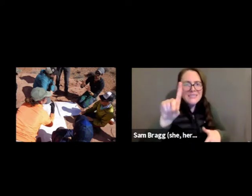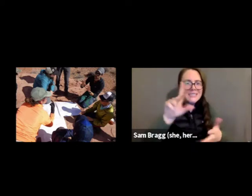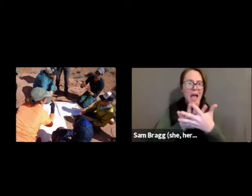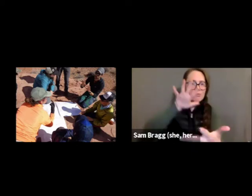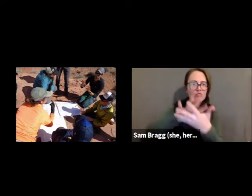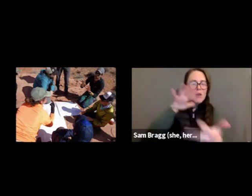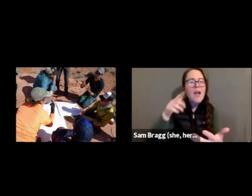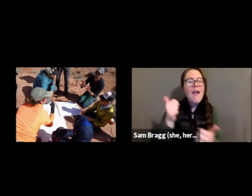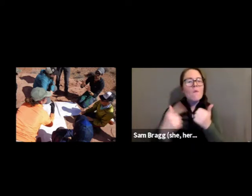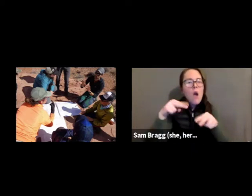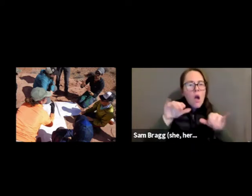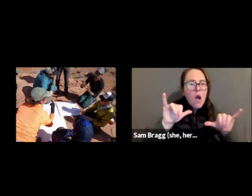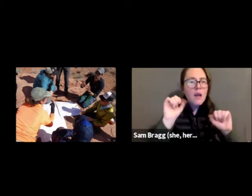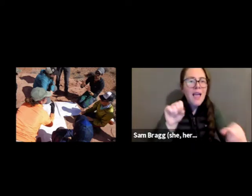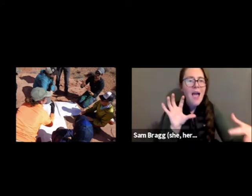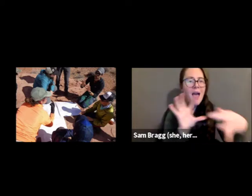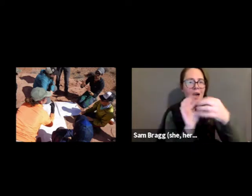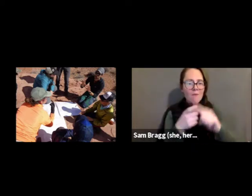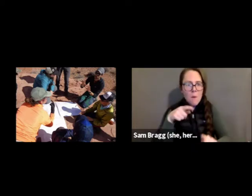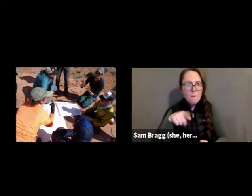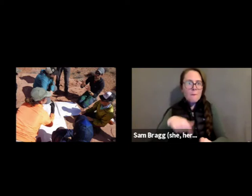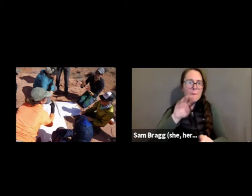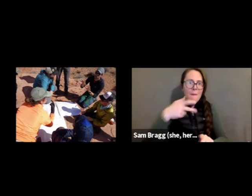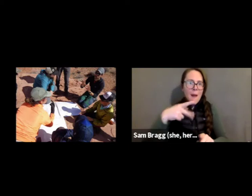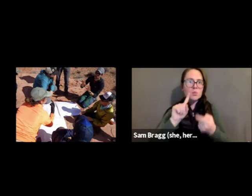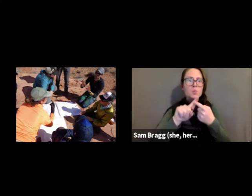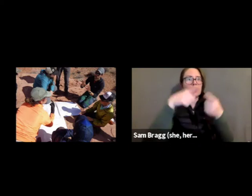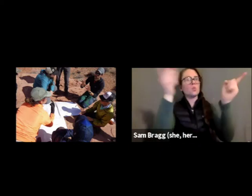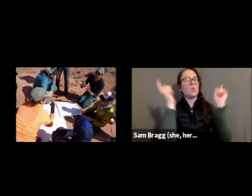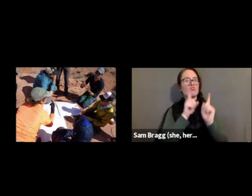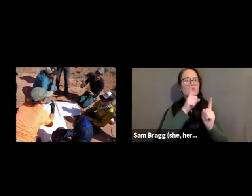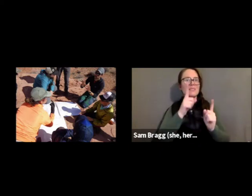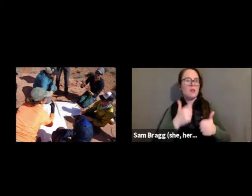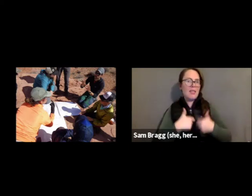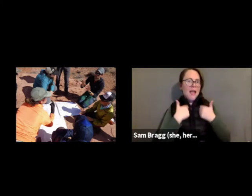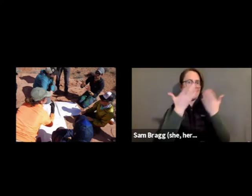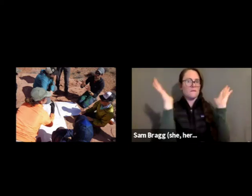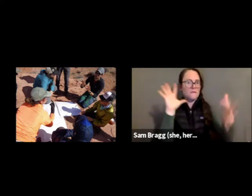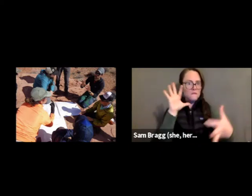helped make everything in the communication more effective and this connected the map